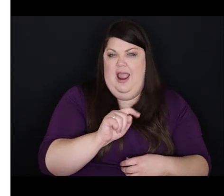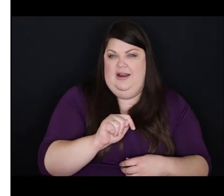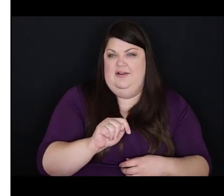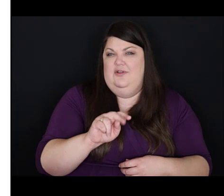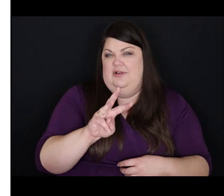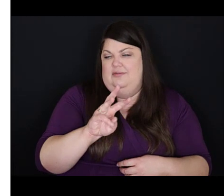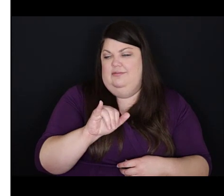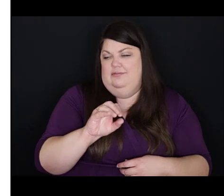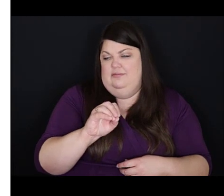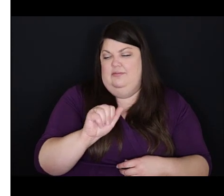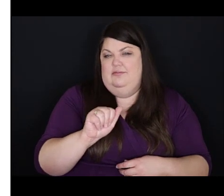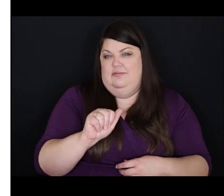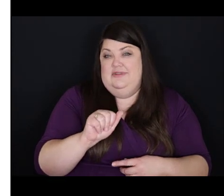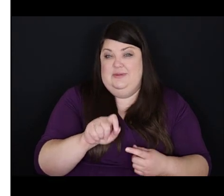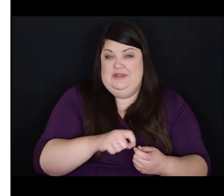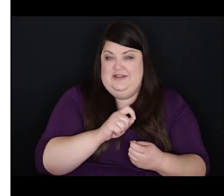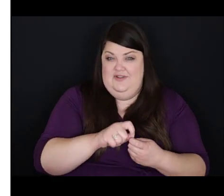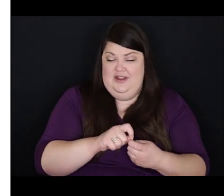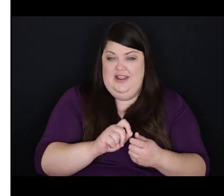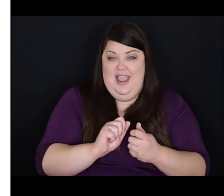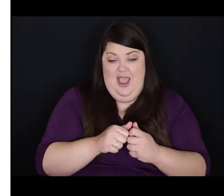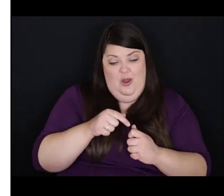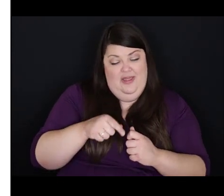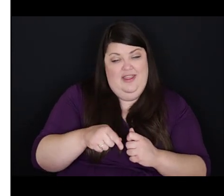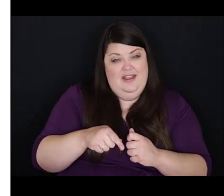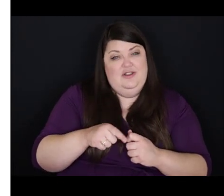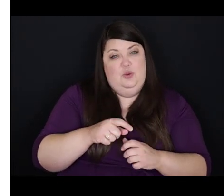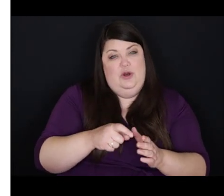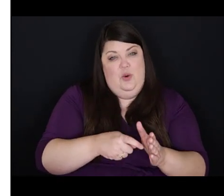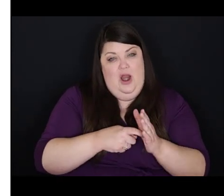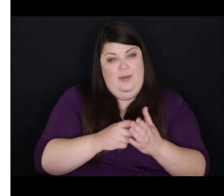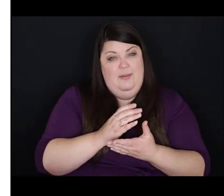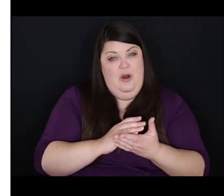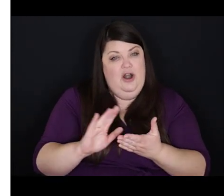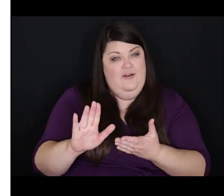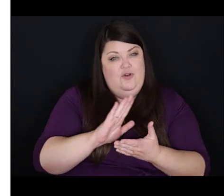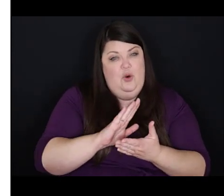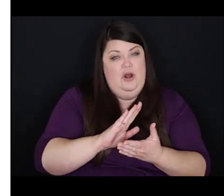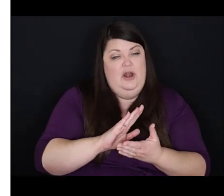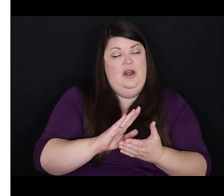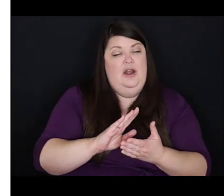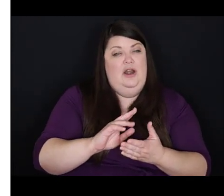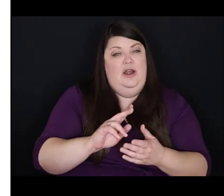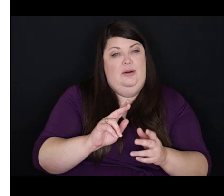Specifically, how is this personnel requirement part of your personnel policies and procedures?